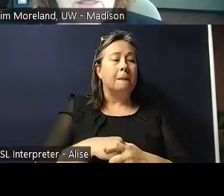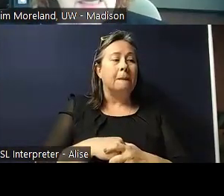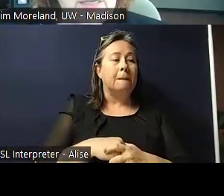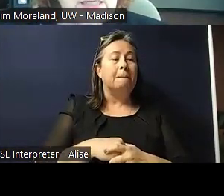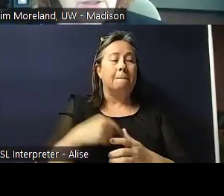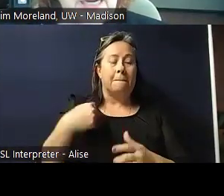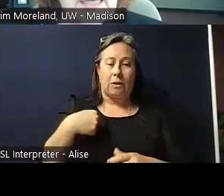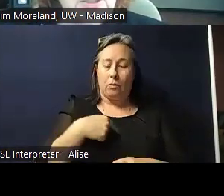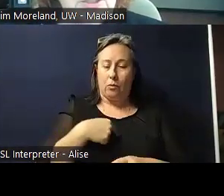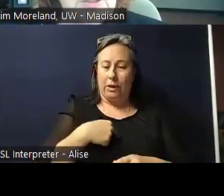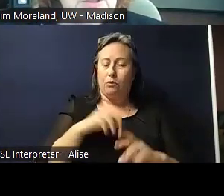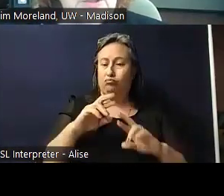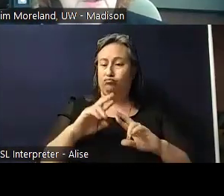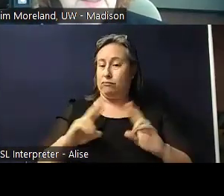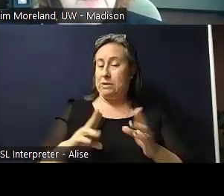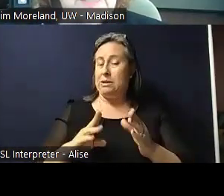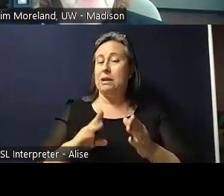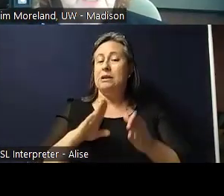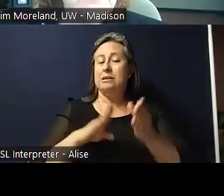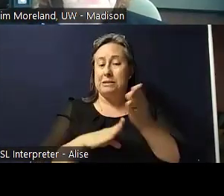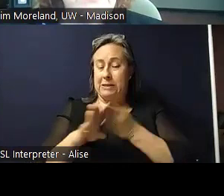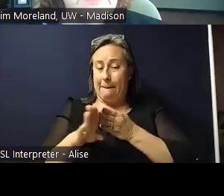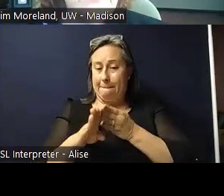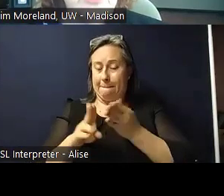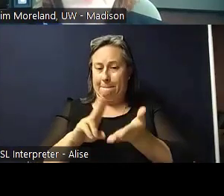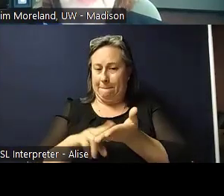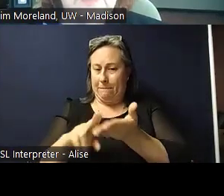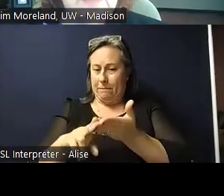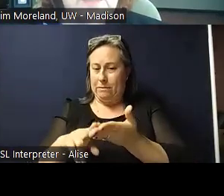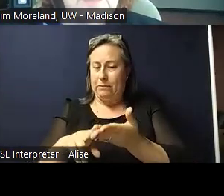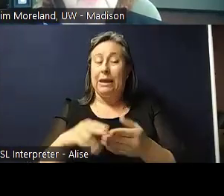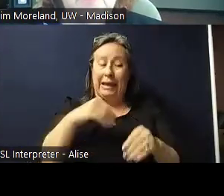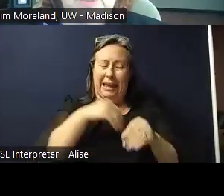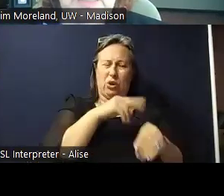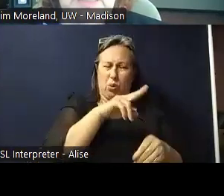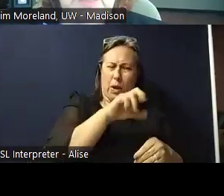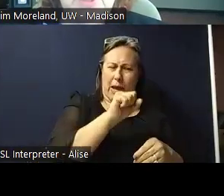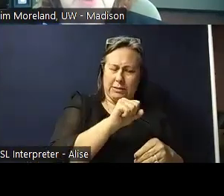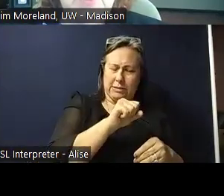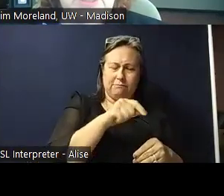to subcontract to a recipient in the US. This is not a foreign institution,